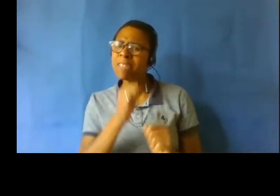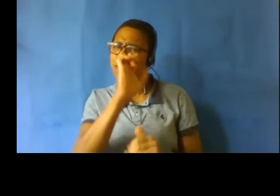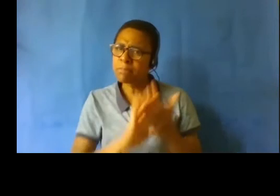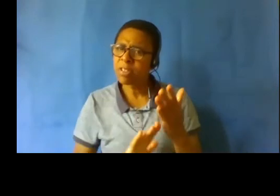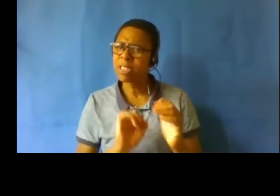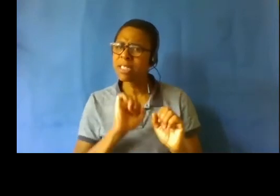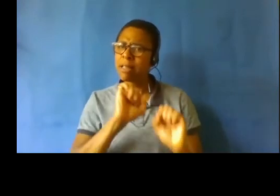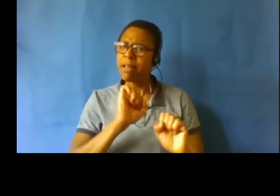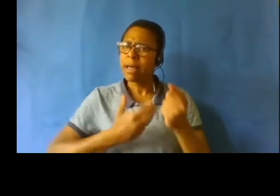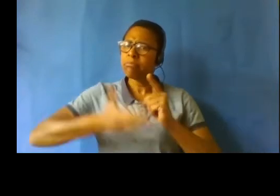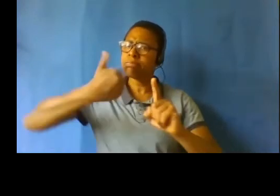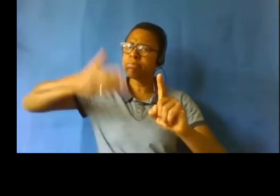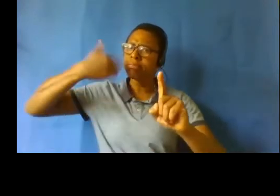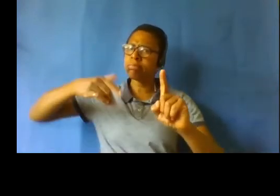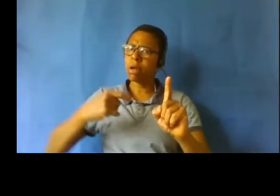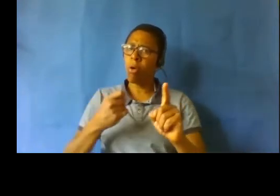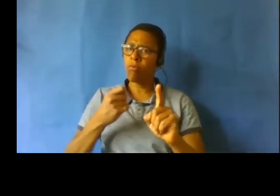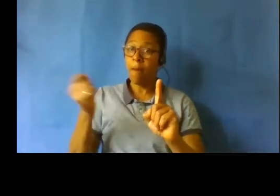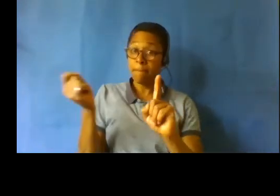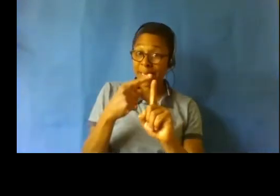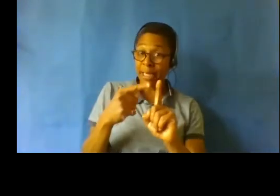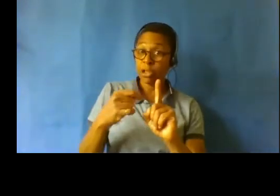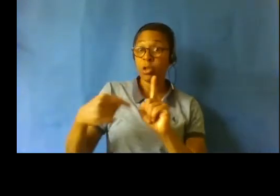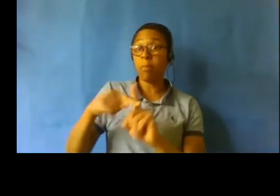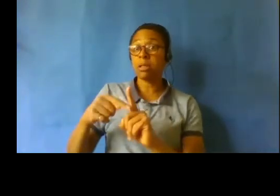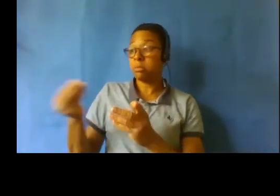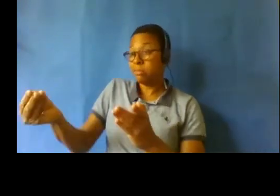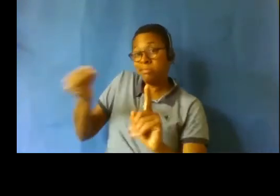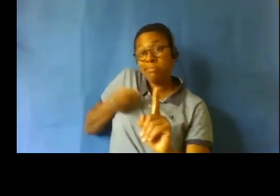medication as a release to their families hormonal treatments mental